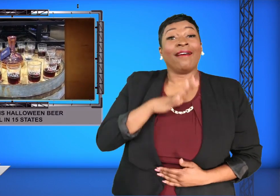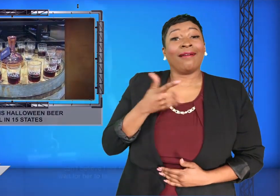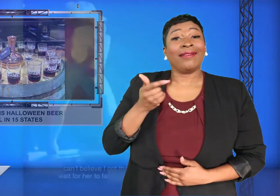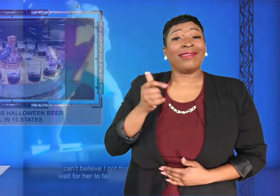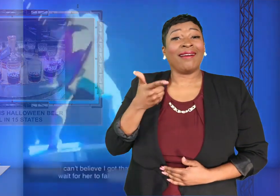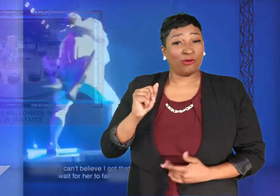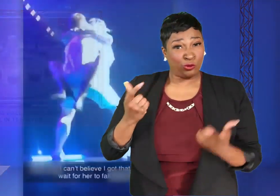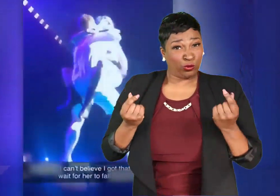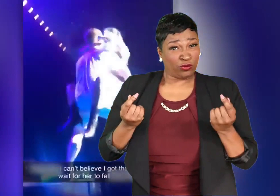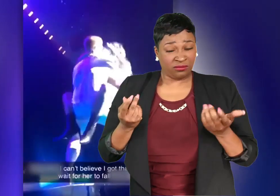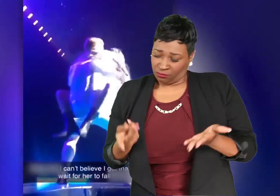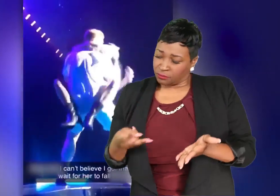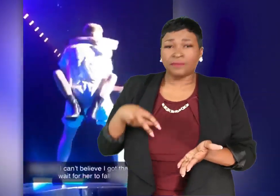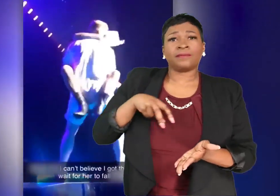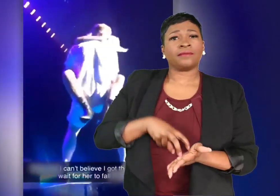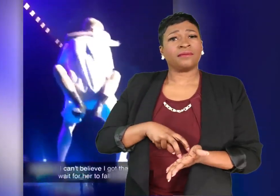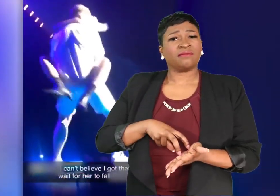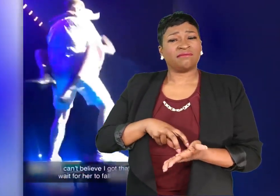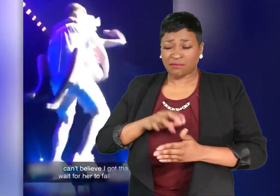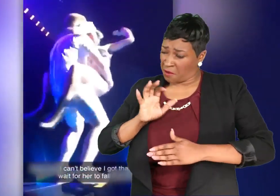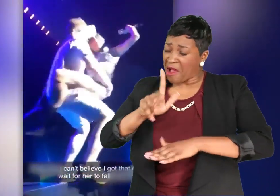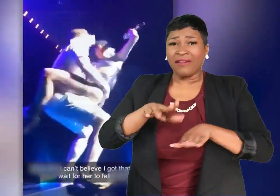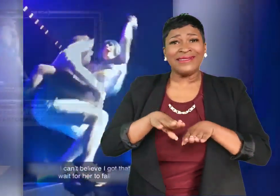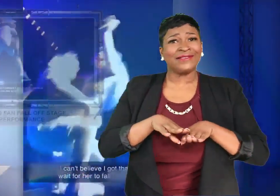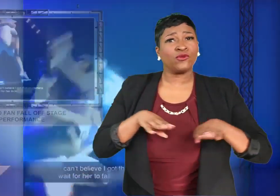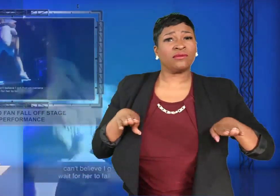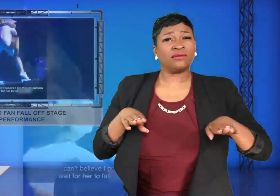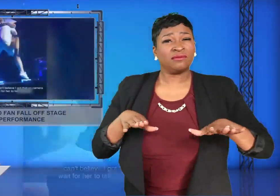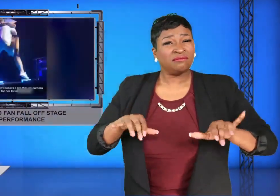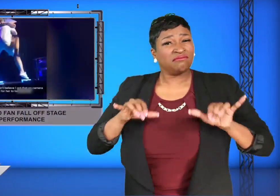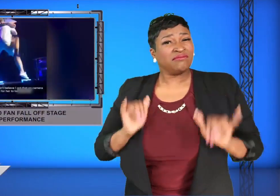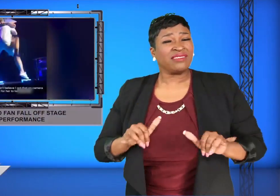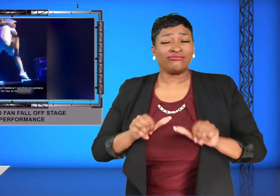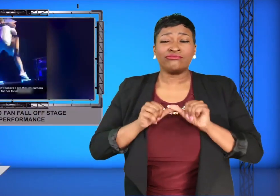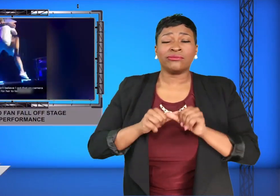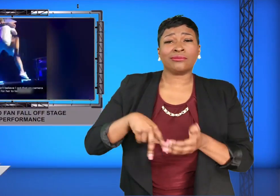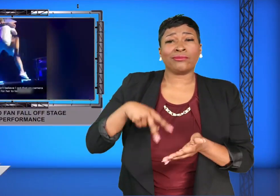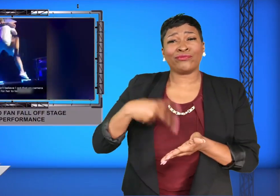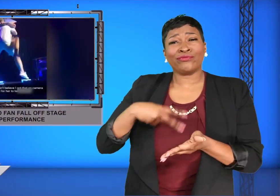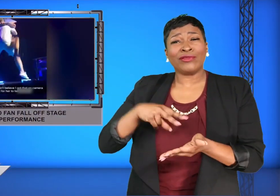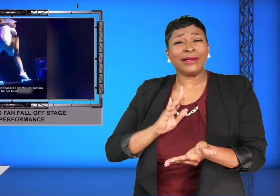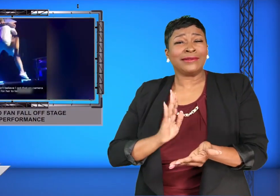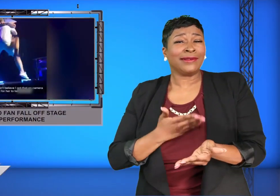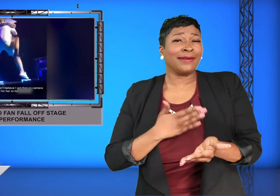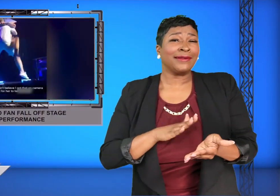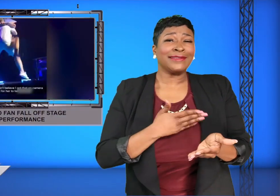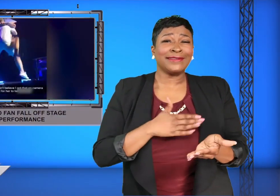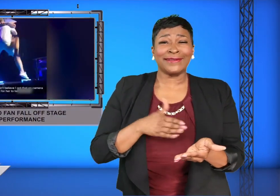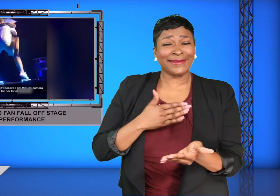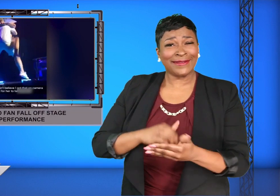Lady Gaga hopped right back on stage and was singing and dancing as usual.